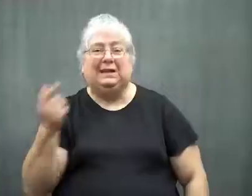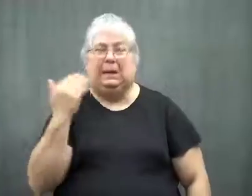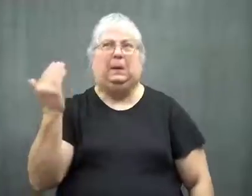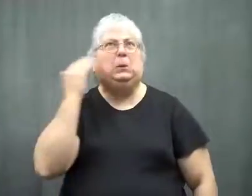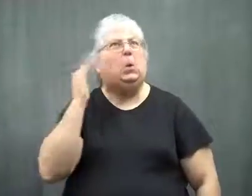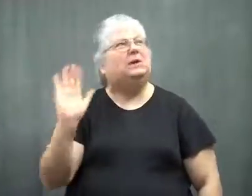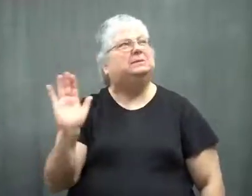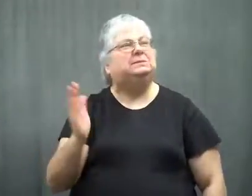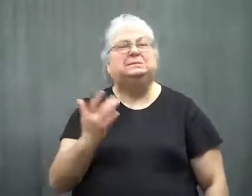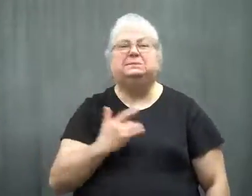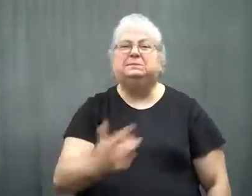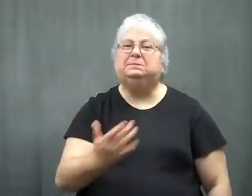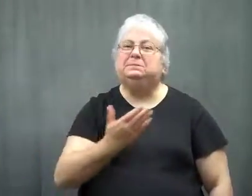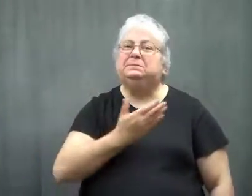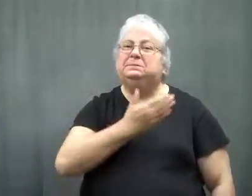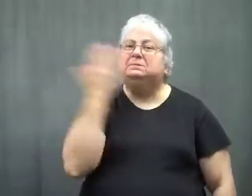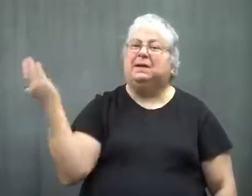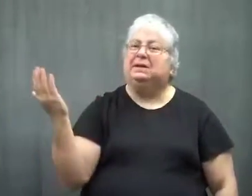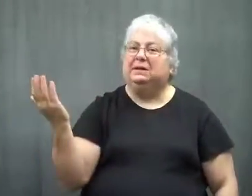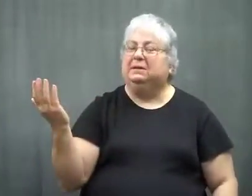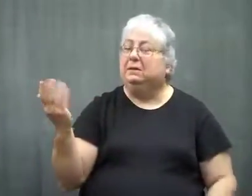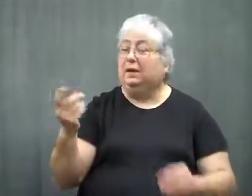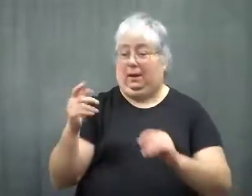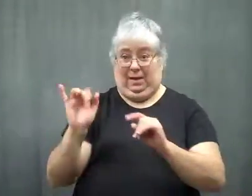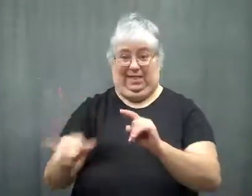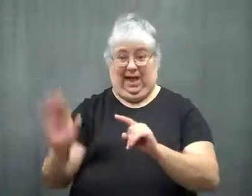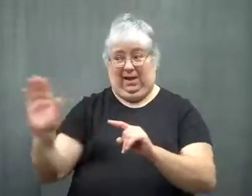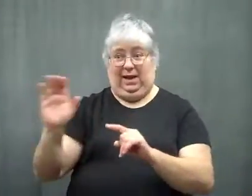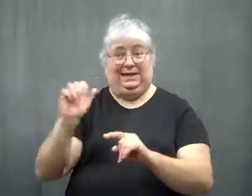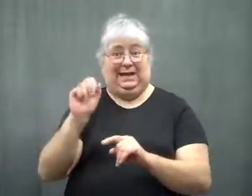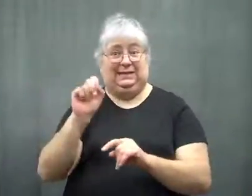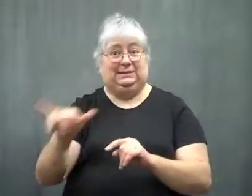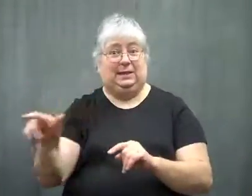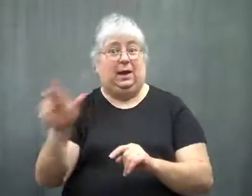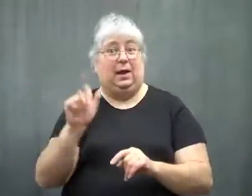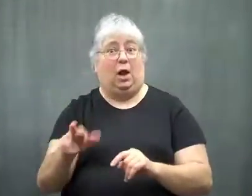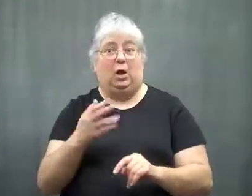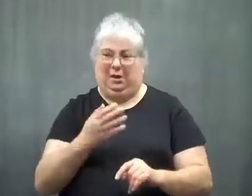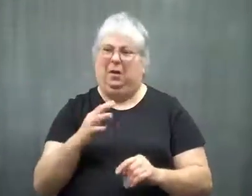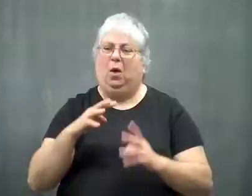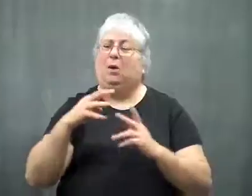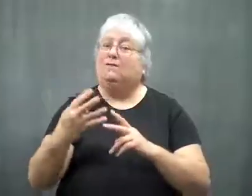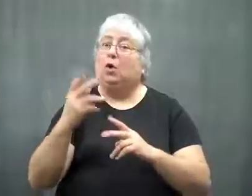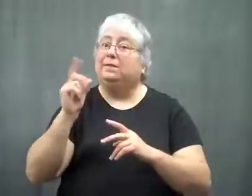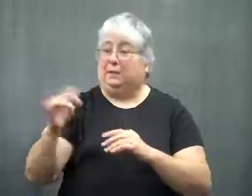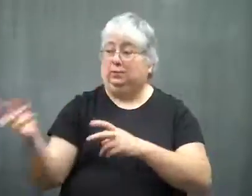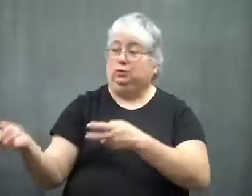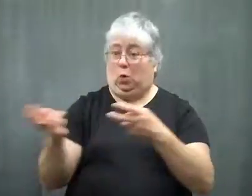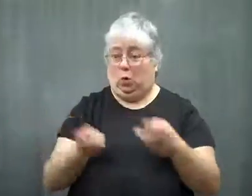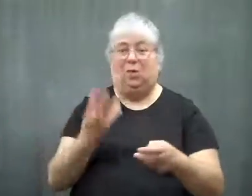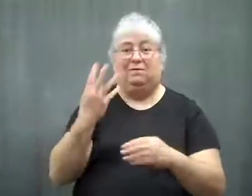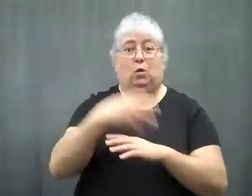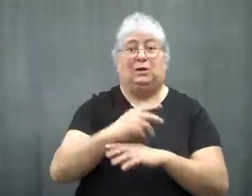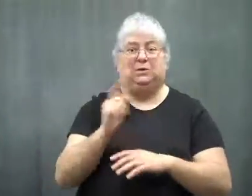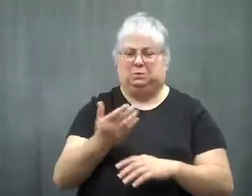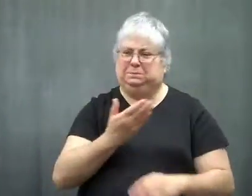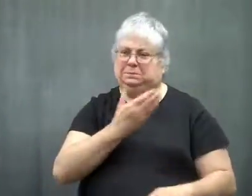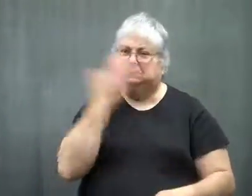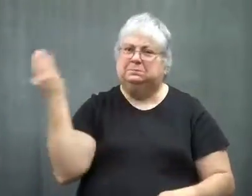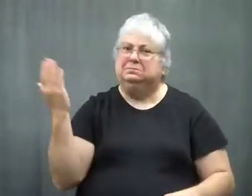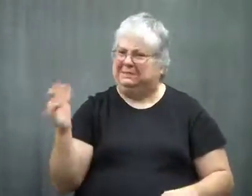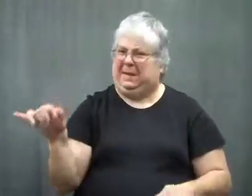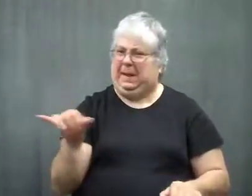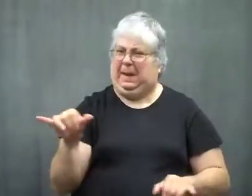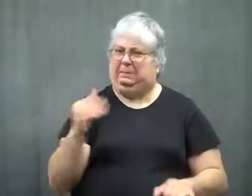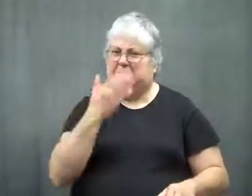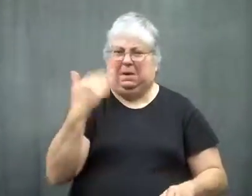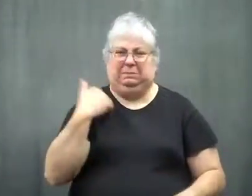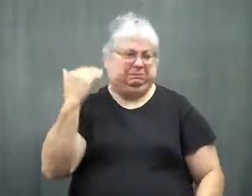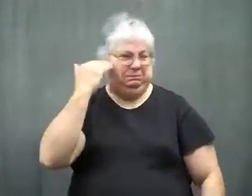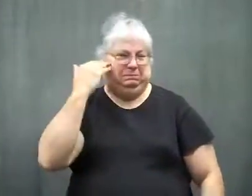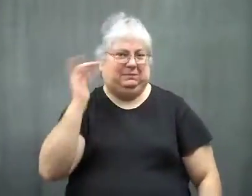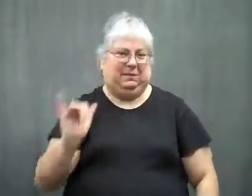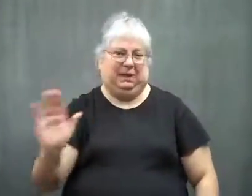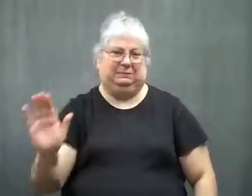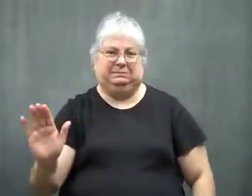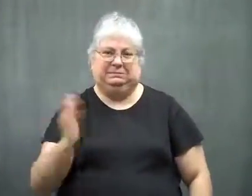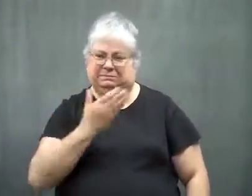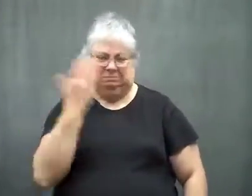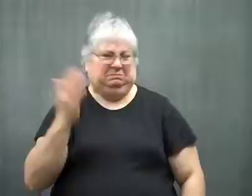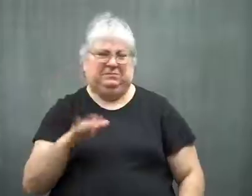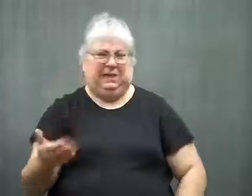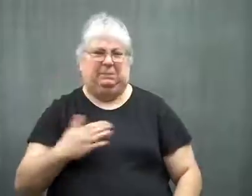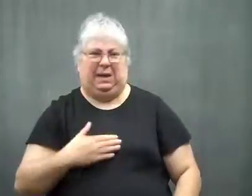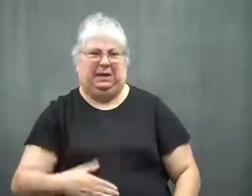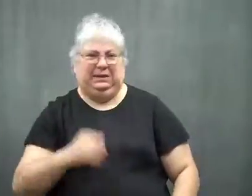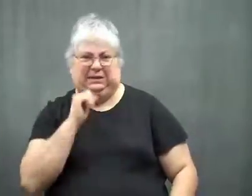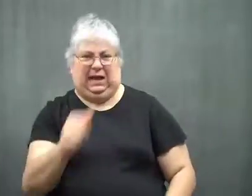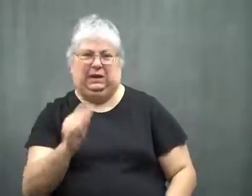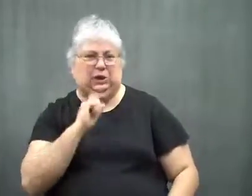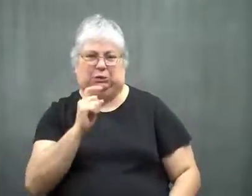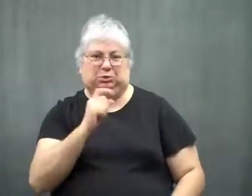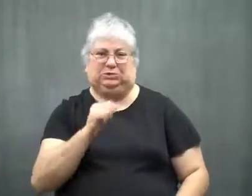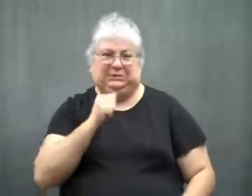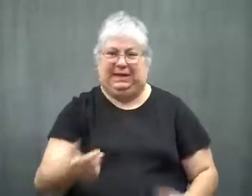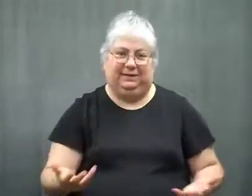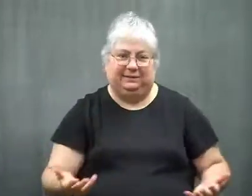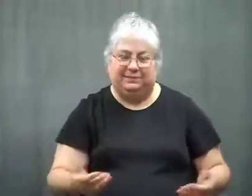Casey's car smelled on the 4th day and he recognized it as a dead body smell, not garbage.